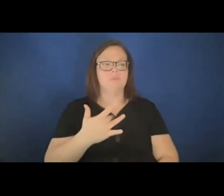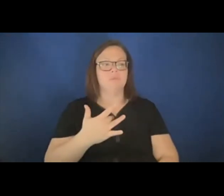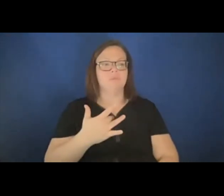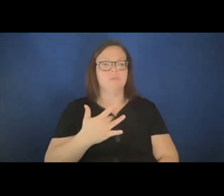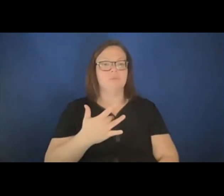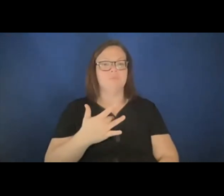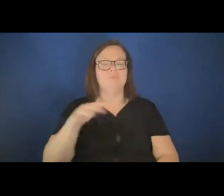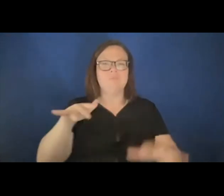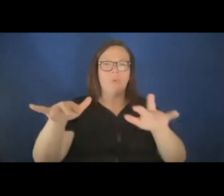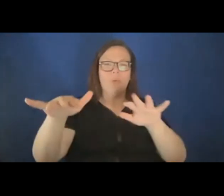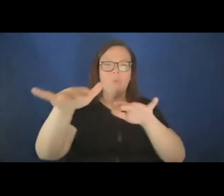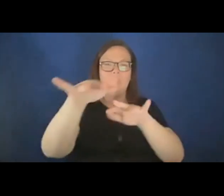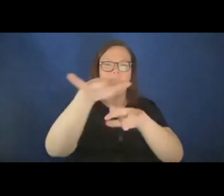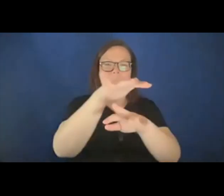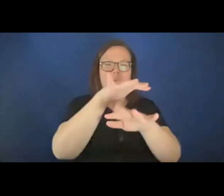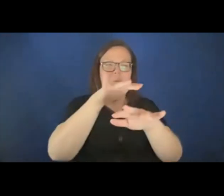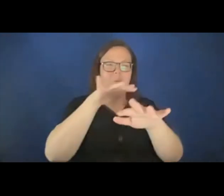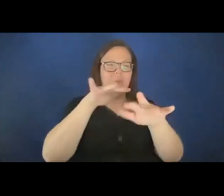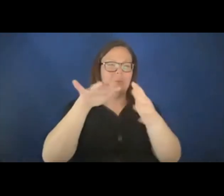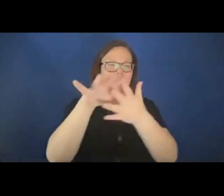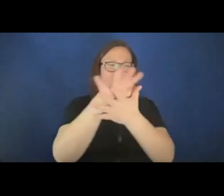Foggy mist— smell of damp